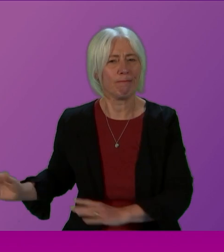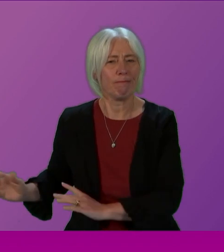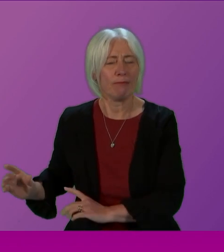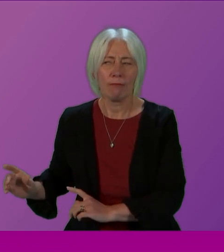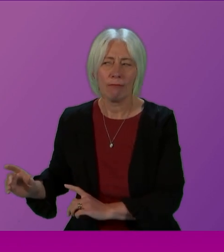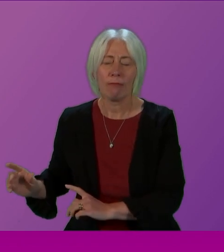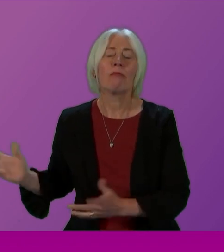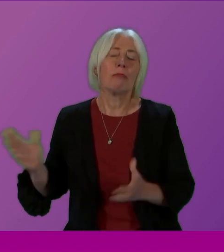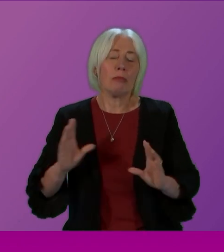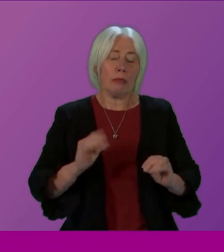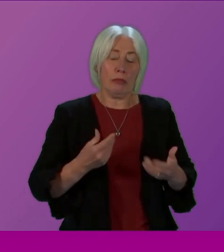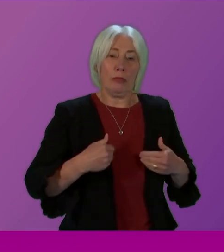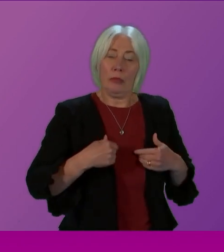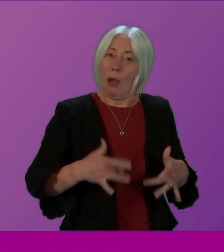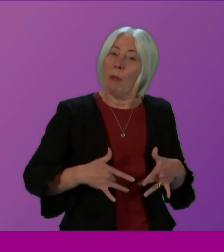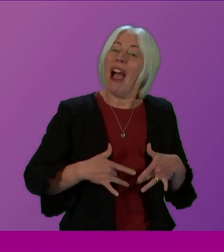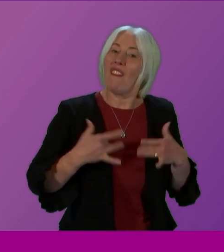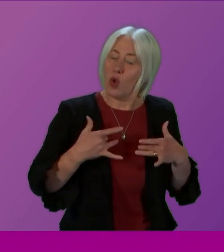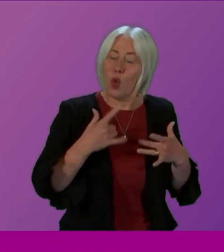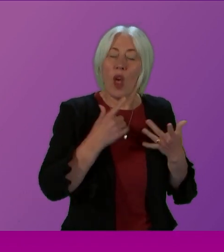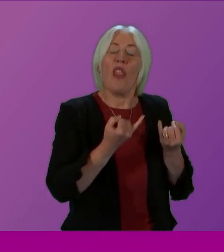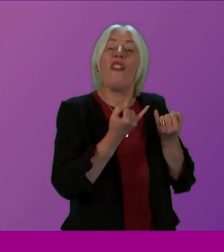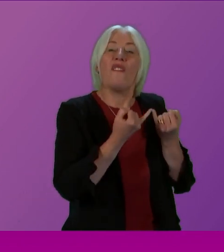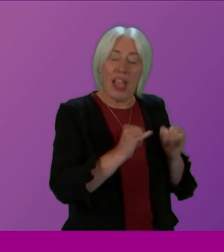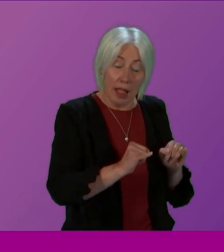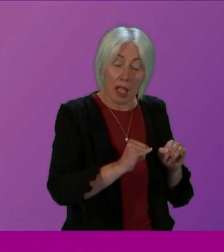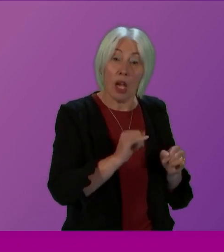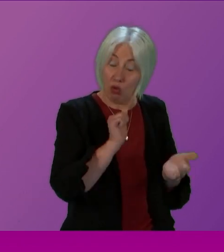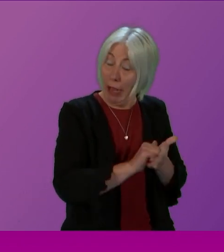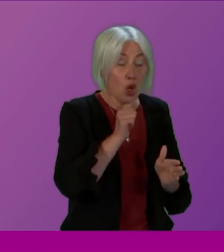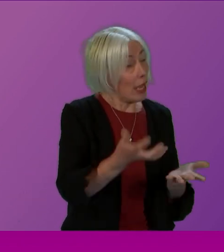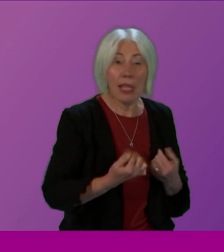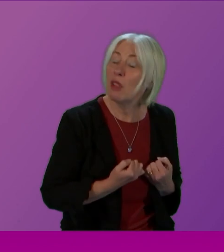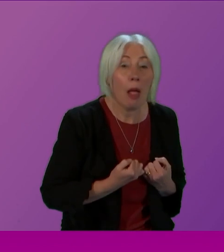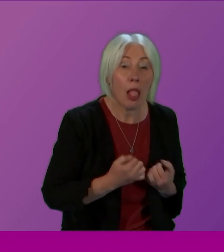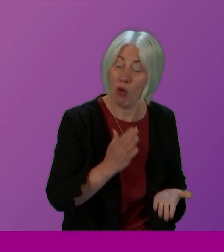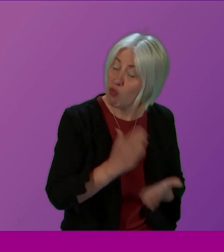I am of the view that the failures are unacceptable and I deeply regret them.